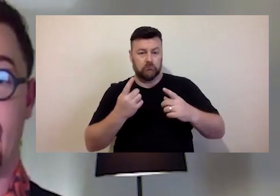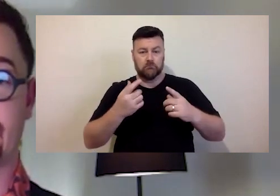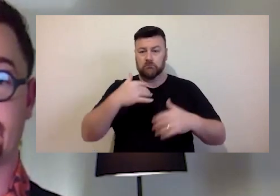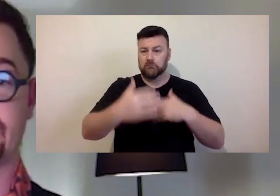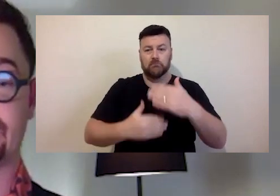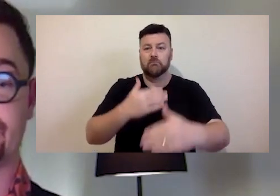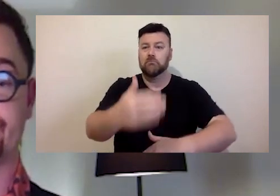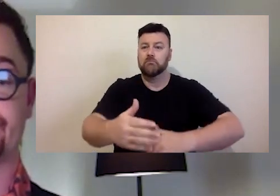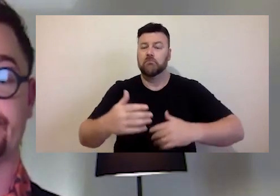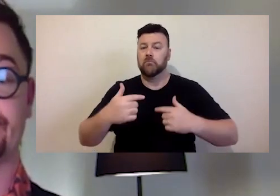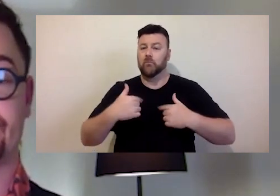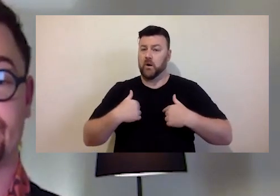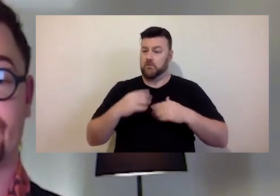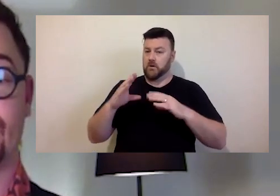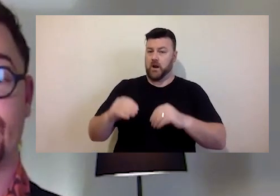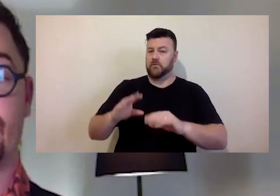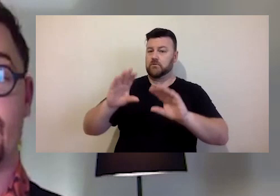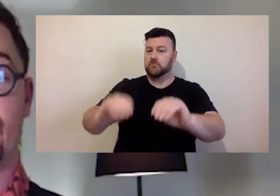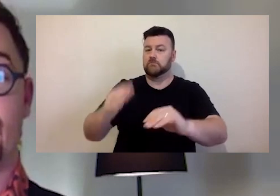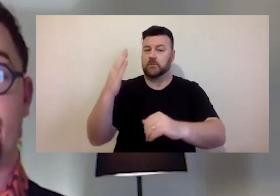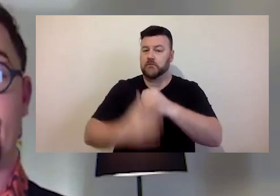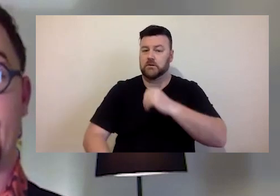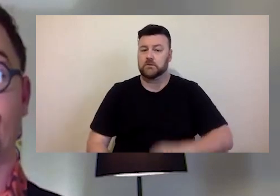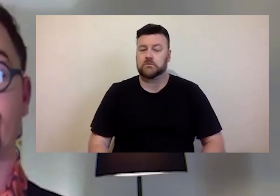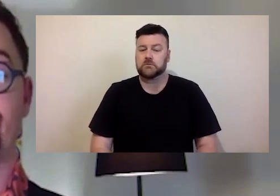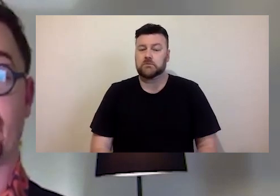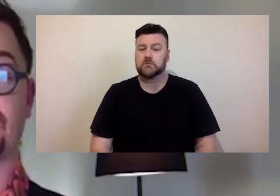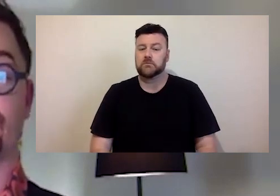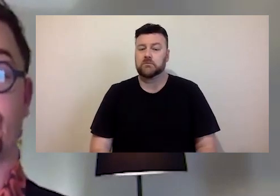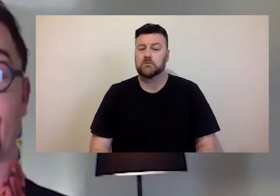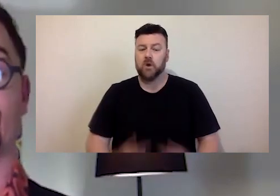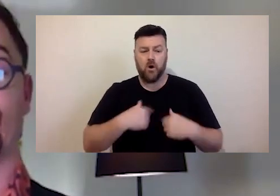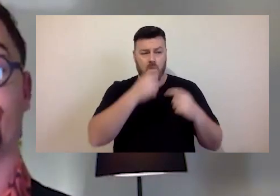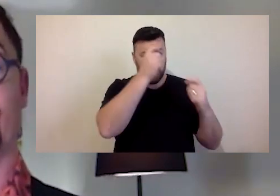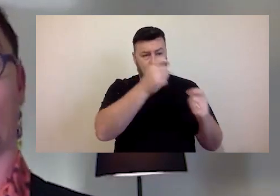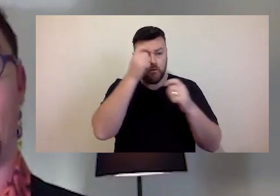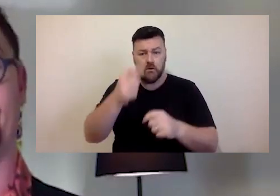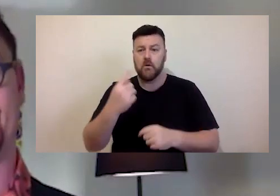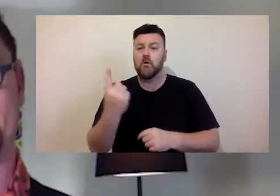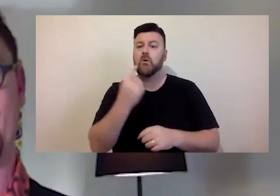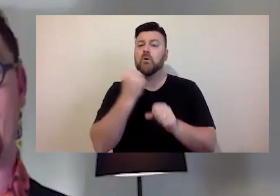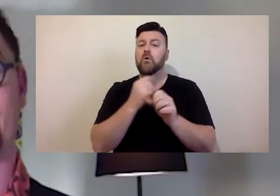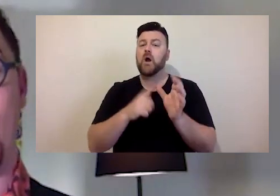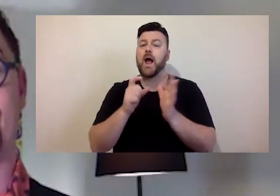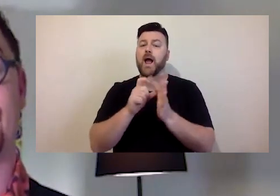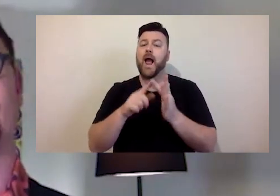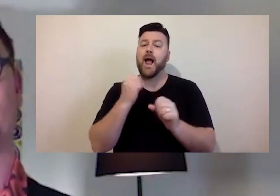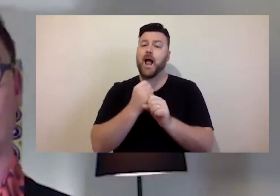silenced. In paying respect to the Gadigal of the Eora, I describe